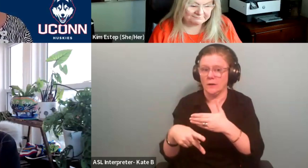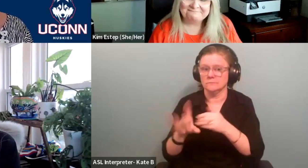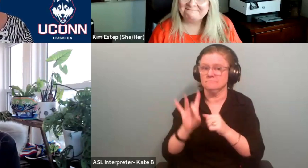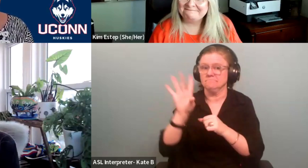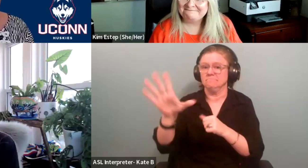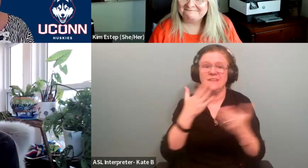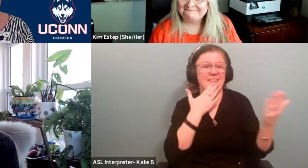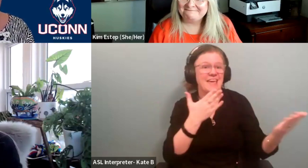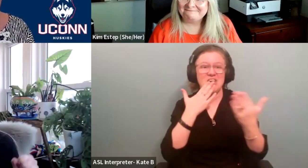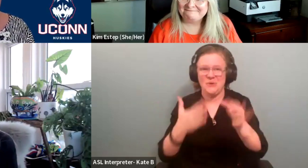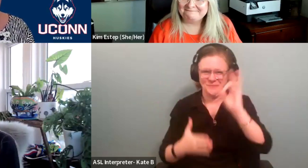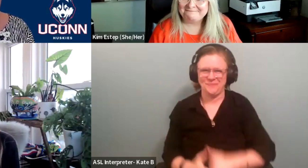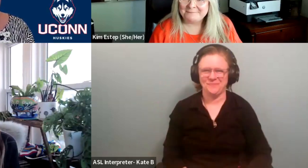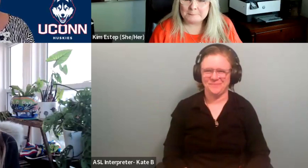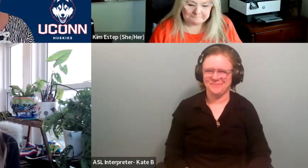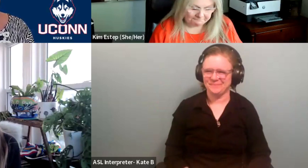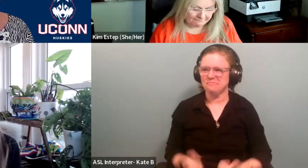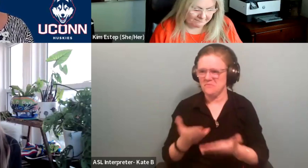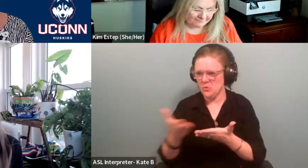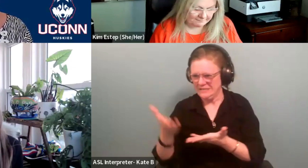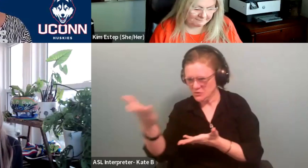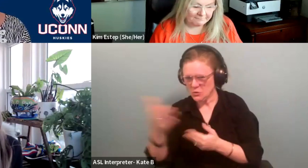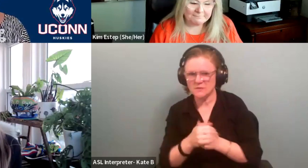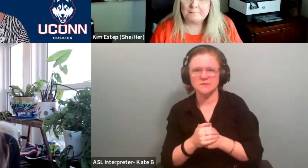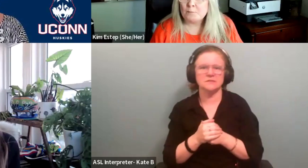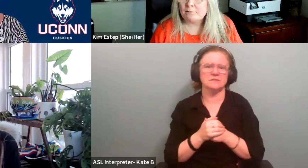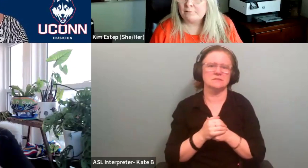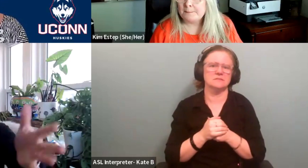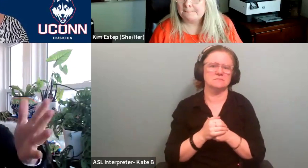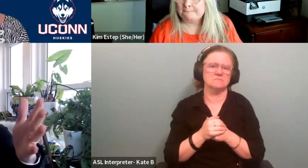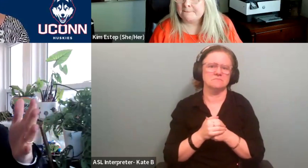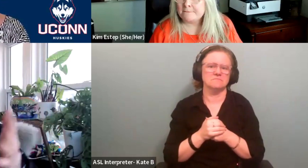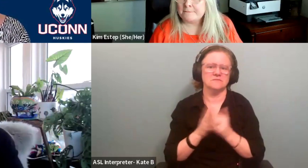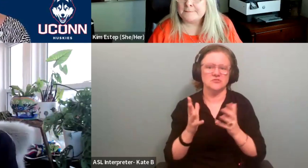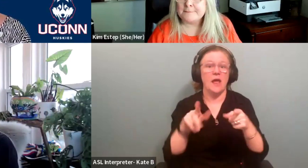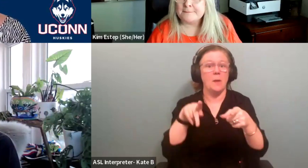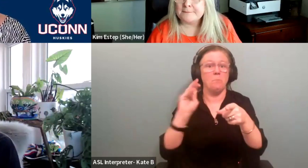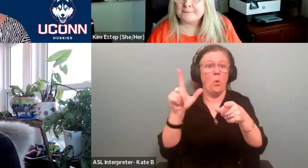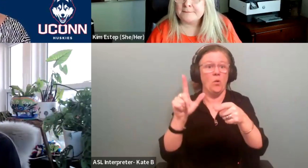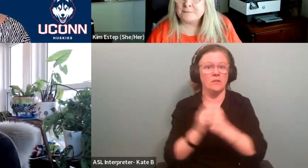Bevin Croft: Fabulous. All right, we got some resources. We got some folks in chat, and we have a poll. Please before you